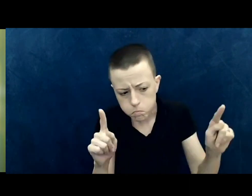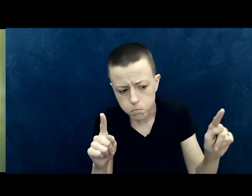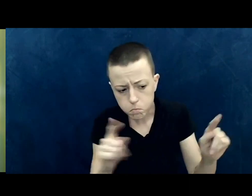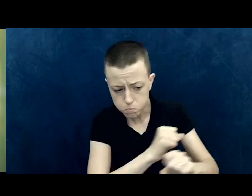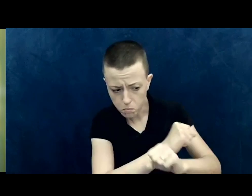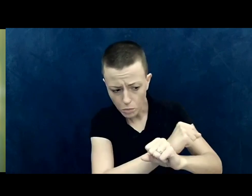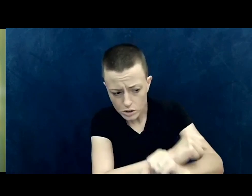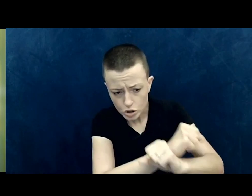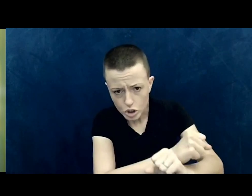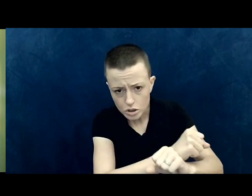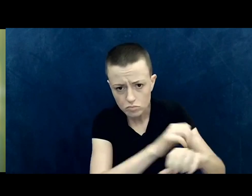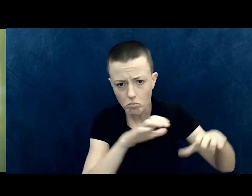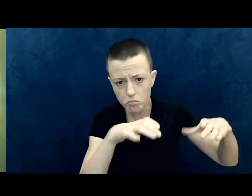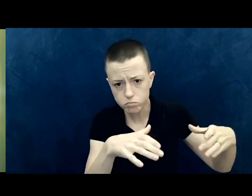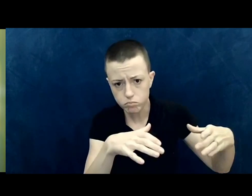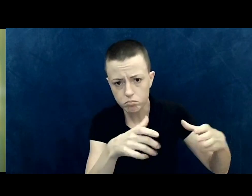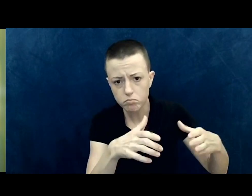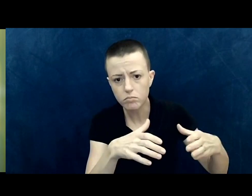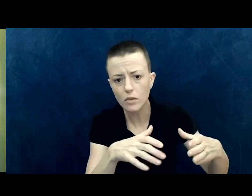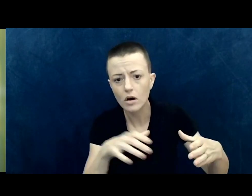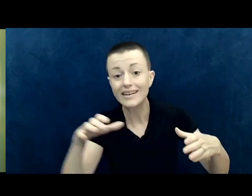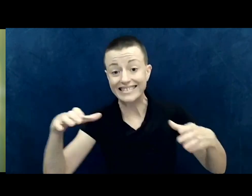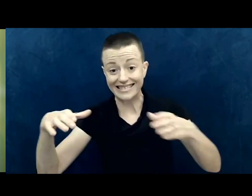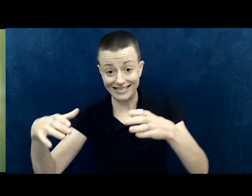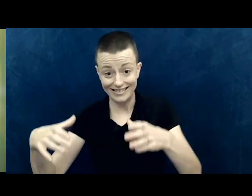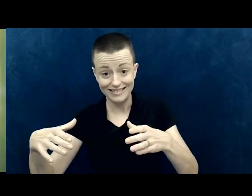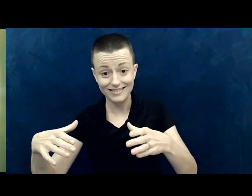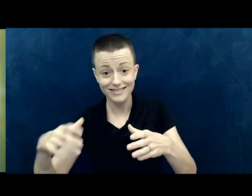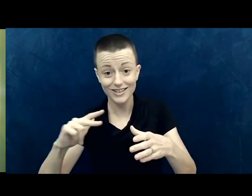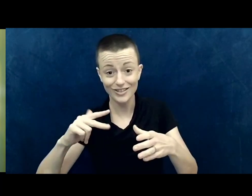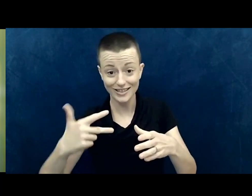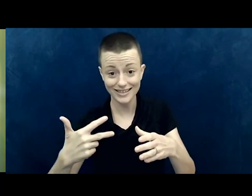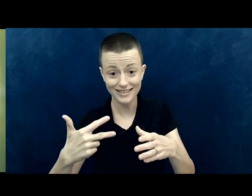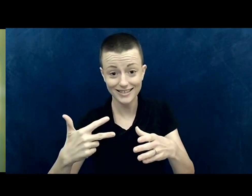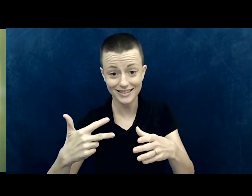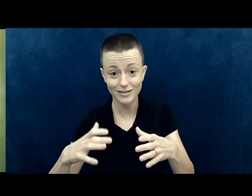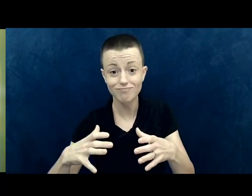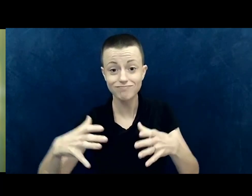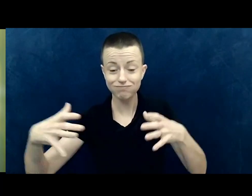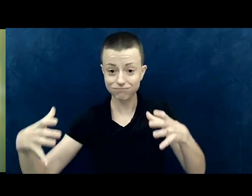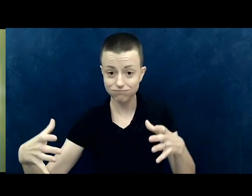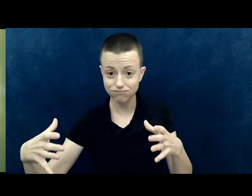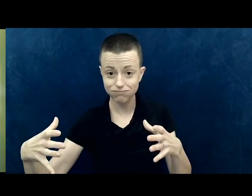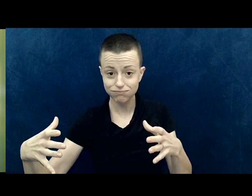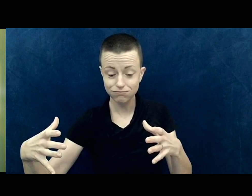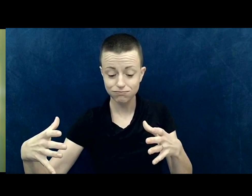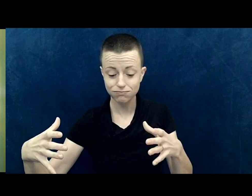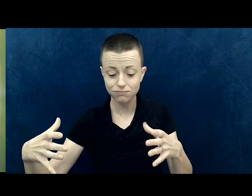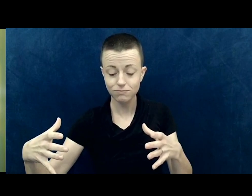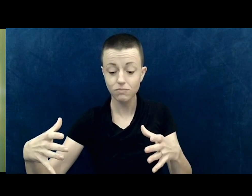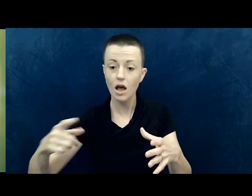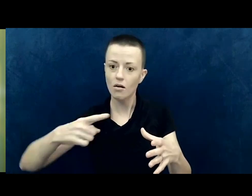and whether it’s safe on a larger number of people. And then phase three is comprised of thousands of volunteers -